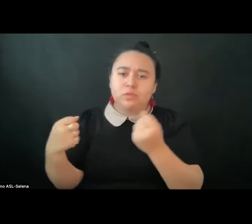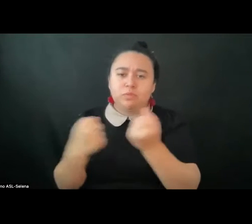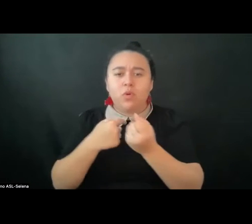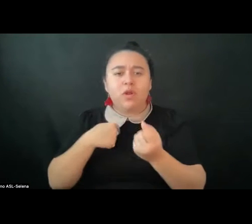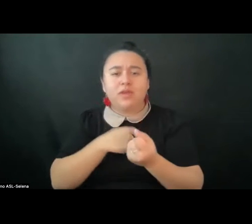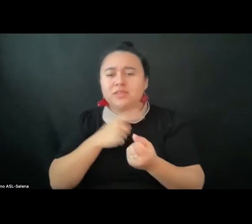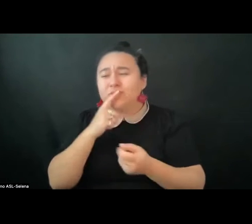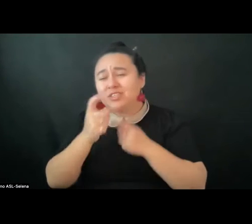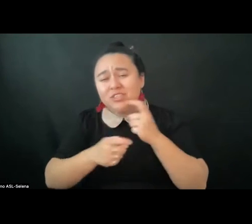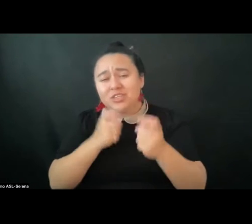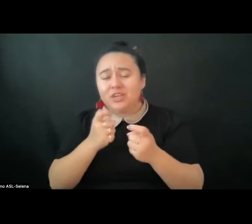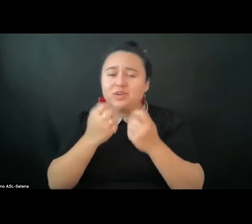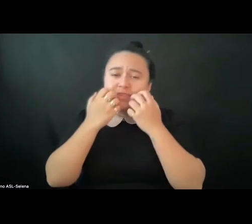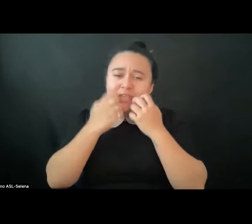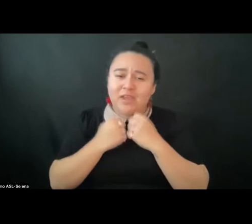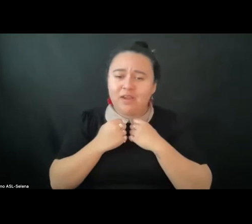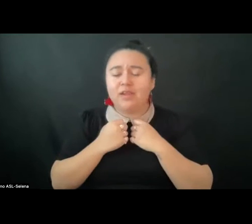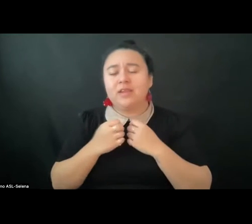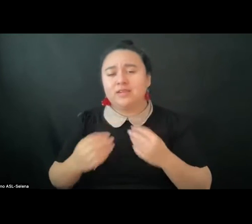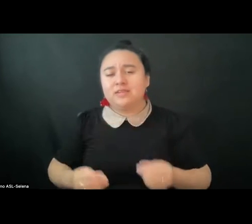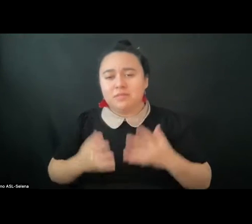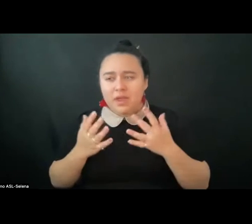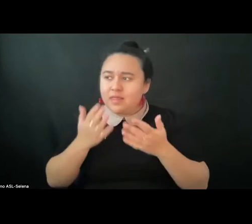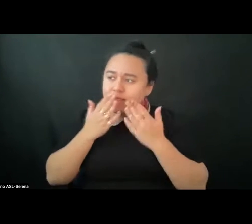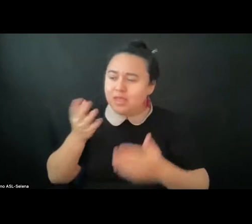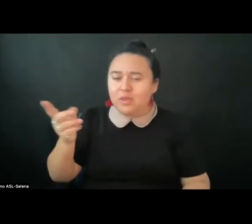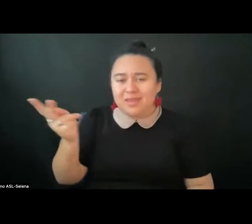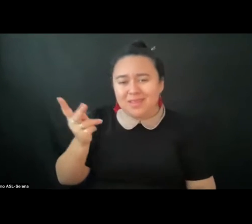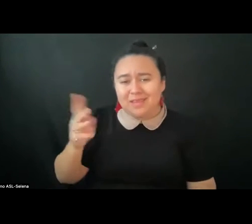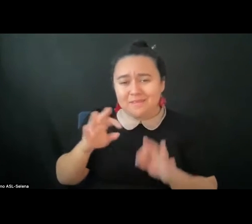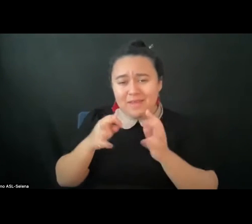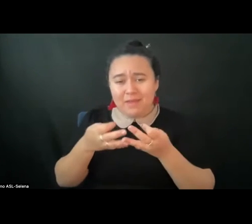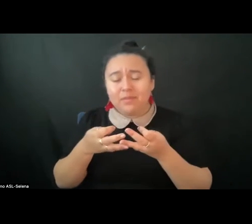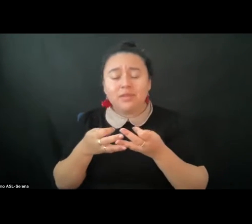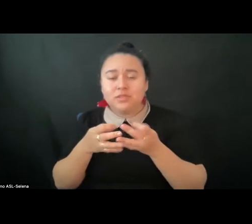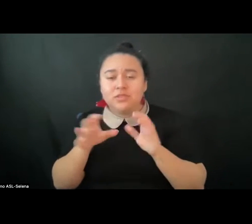Really a huge thank you to them for allowing us to do this work to support these types of films.